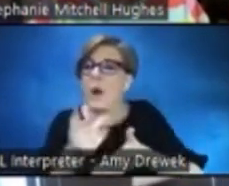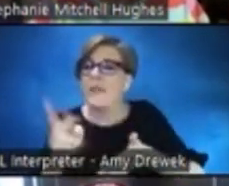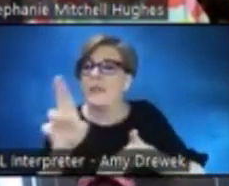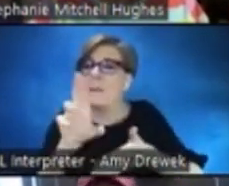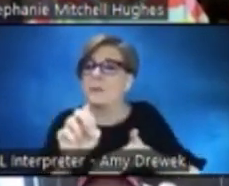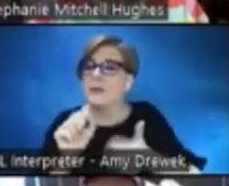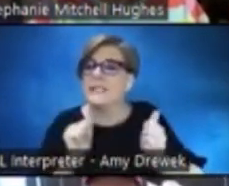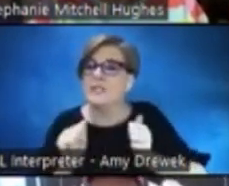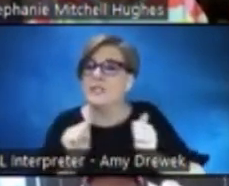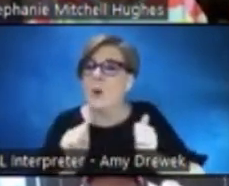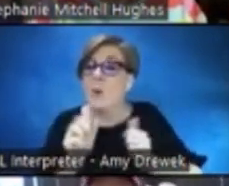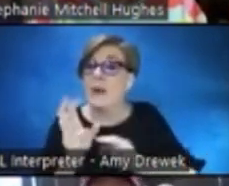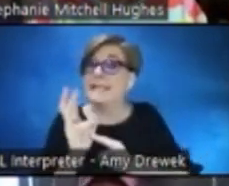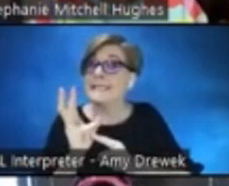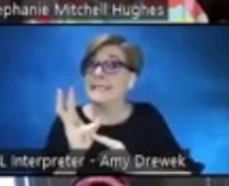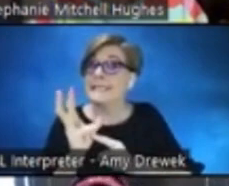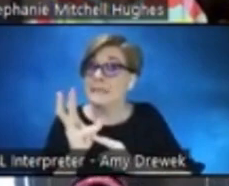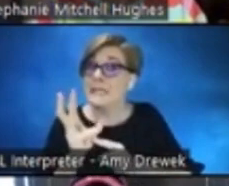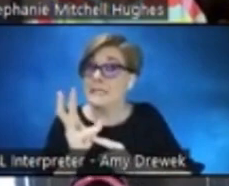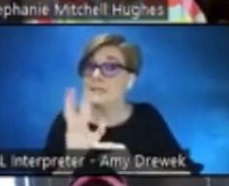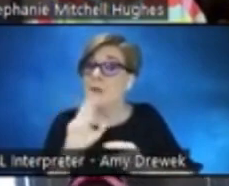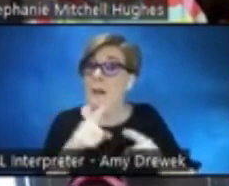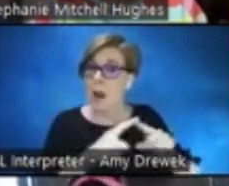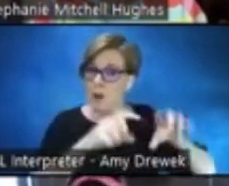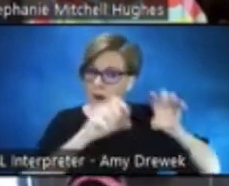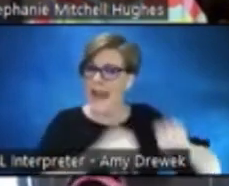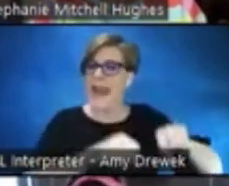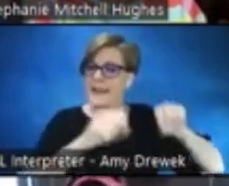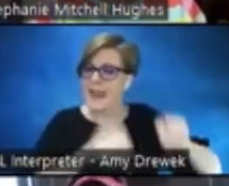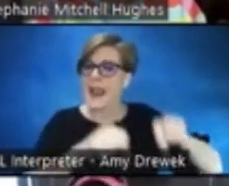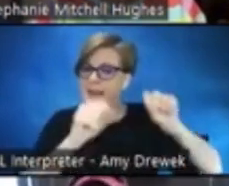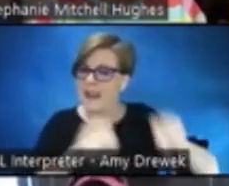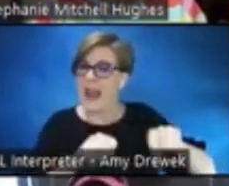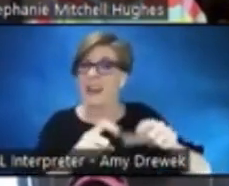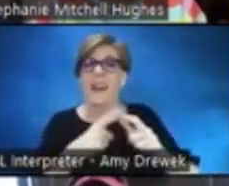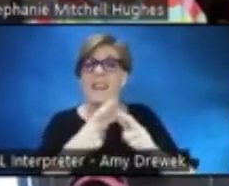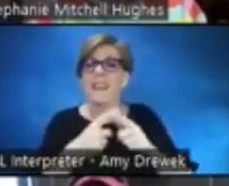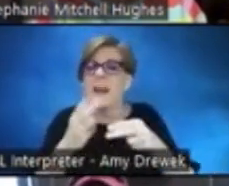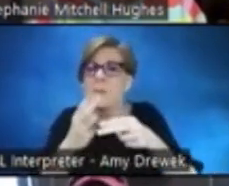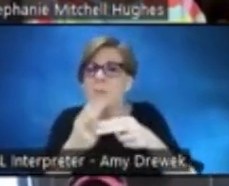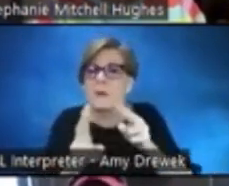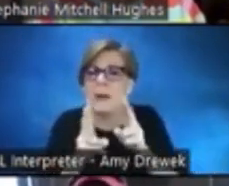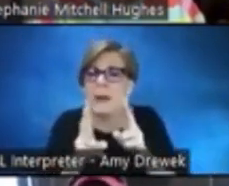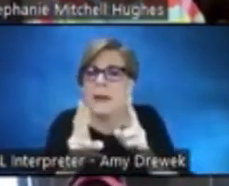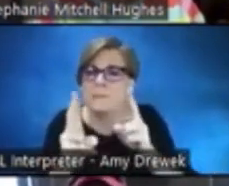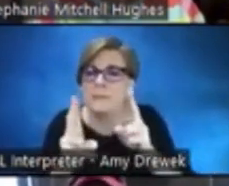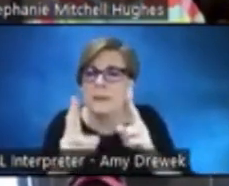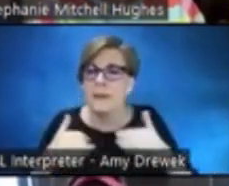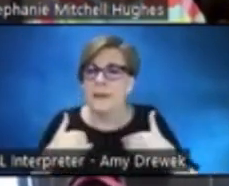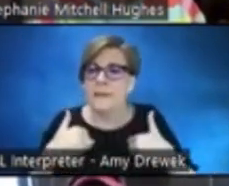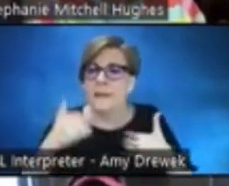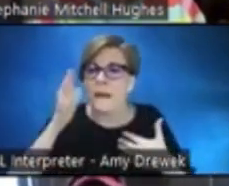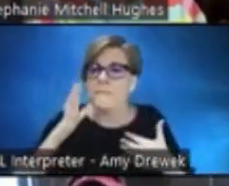ALL ABOUT CAN, BUT IT SHOWED THIS BRIEF SEGMENT IN A YOUNG MAN IN A CAREER COUNSELOR OFFICE.